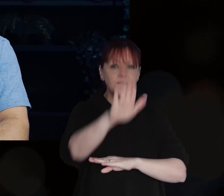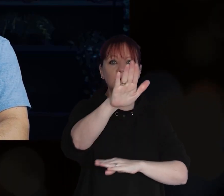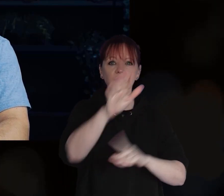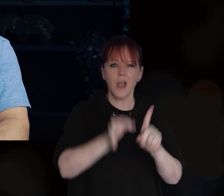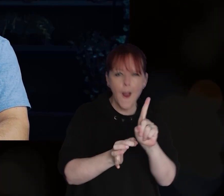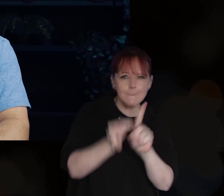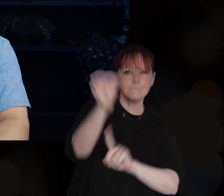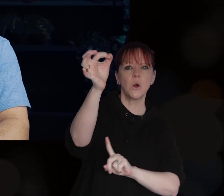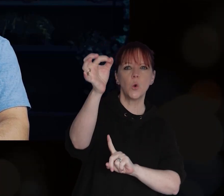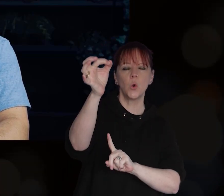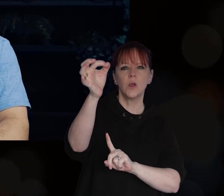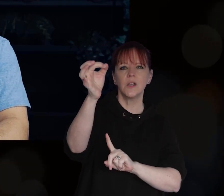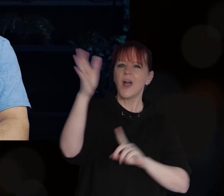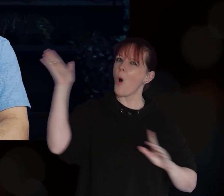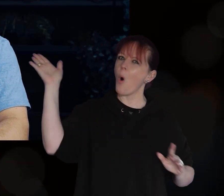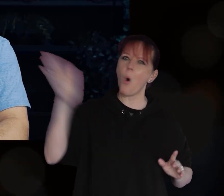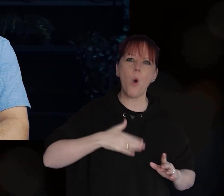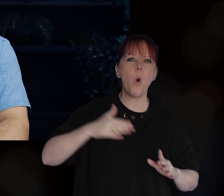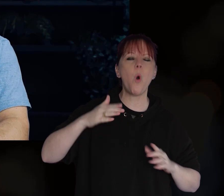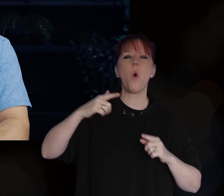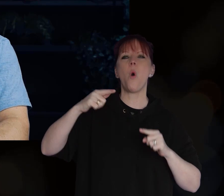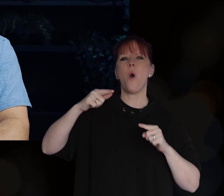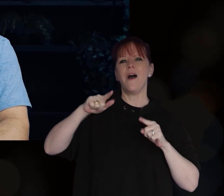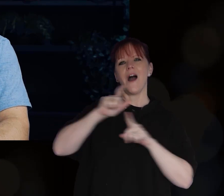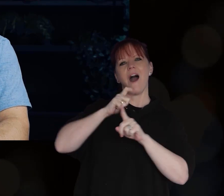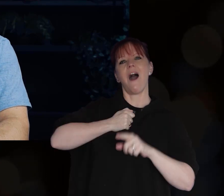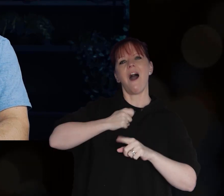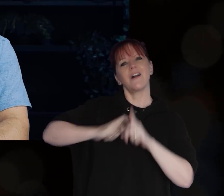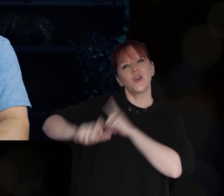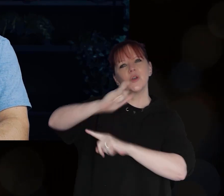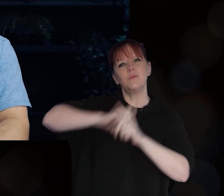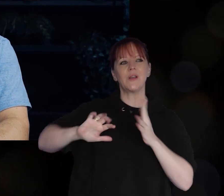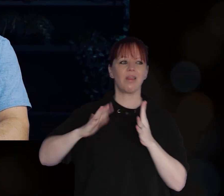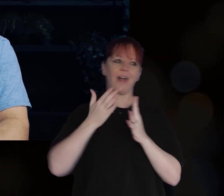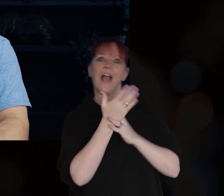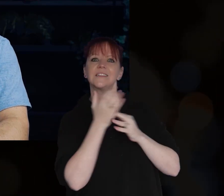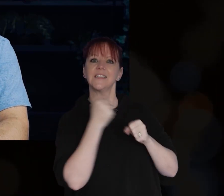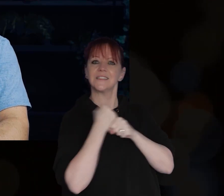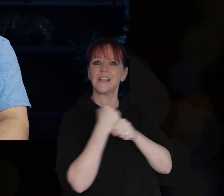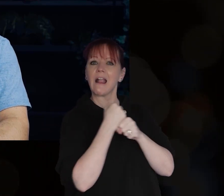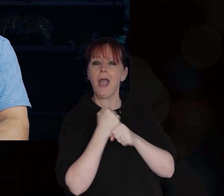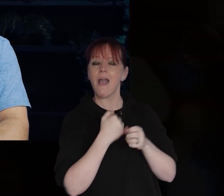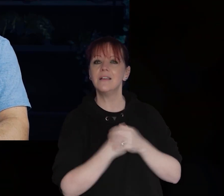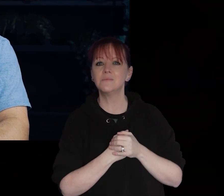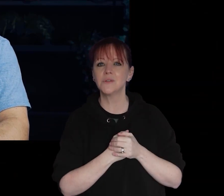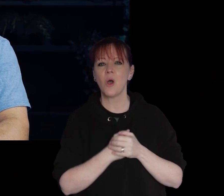we appreciate you, we're listening to you and we will continue to create the best experience possible.